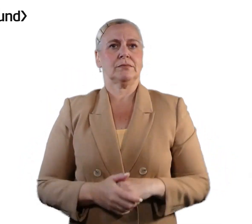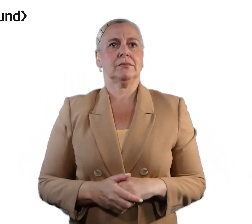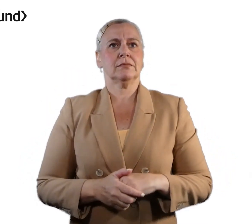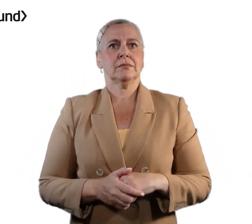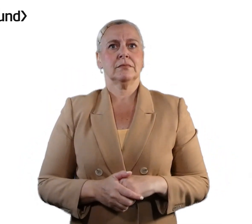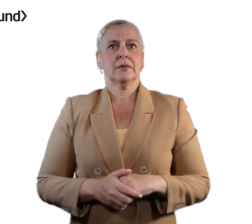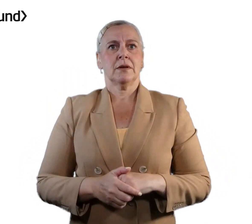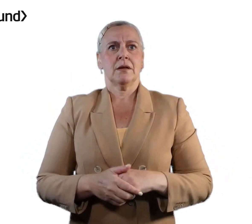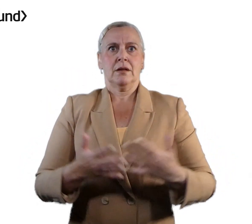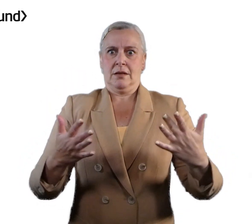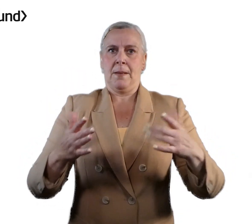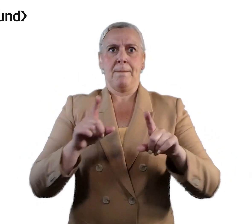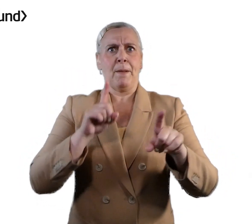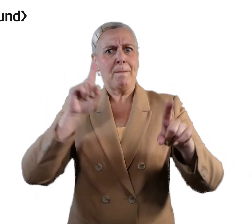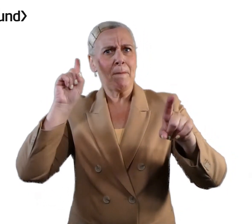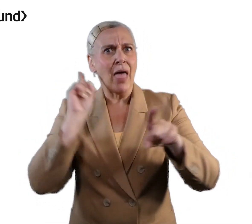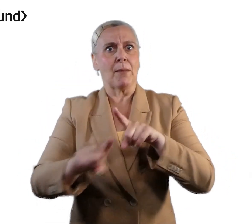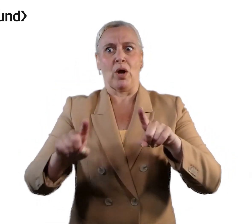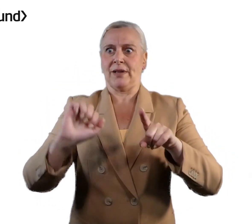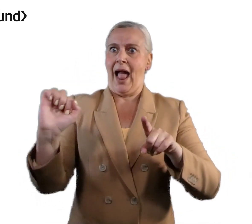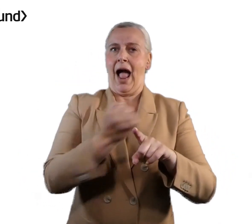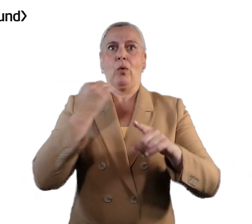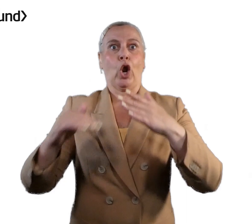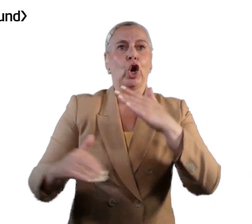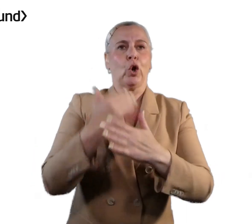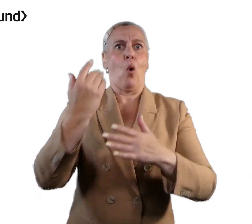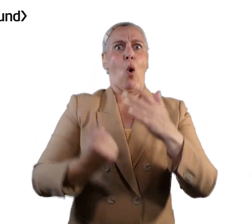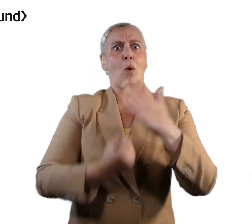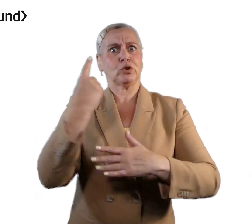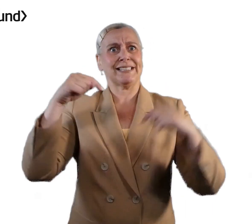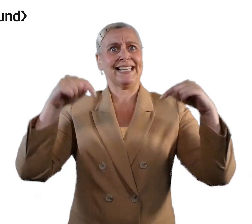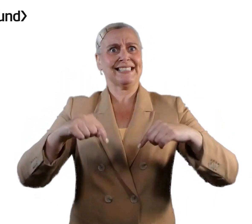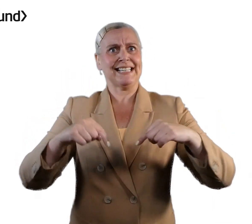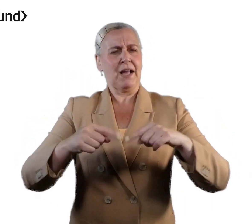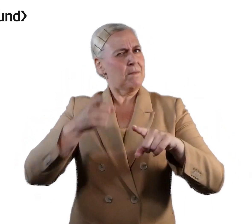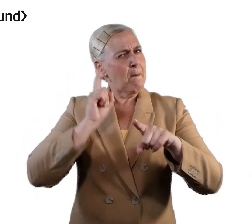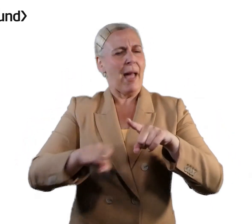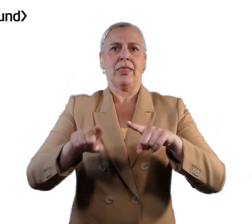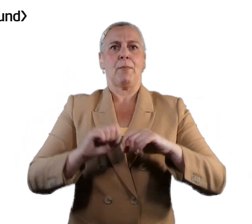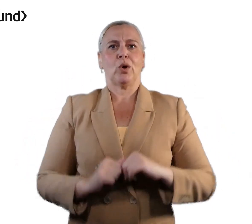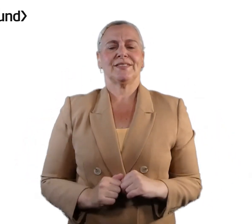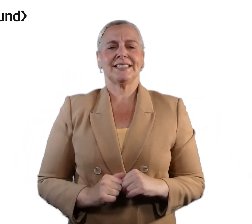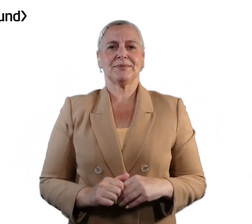Let’s make the most of this new opportunity.